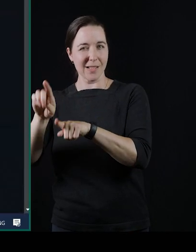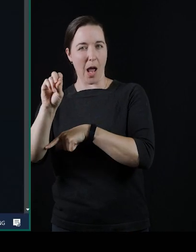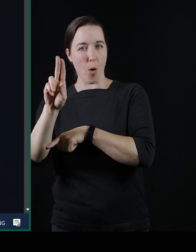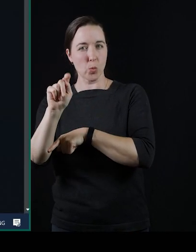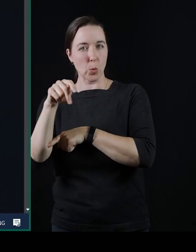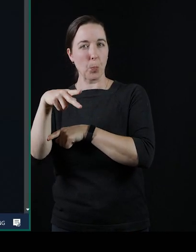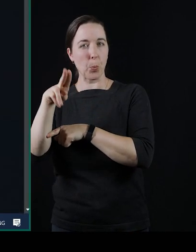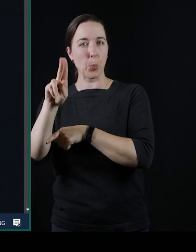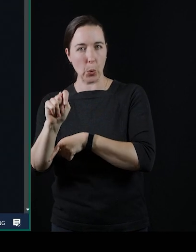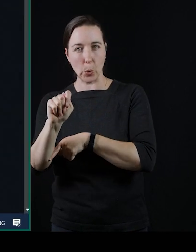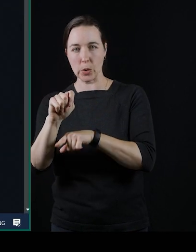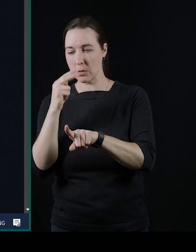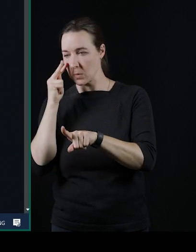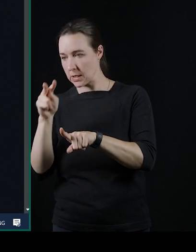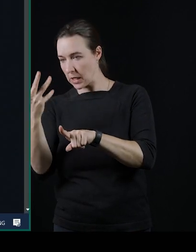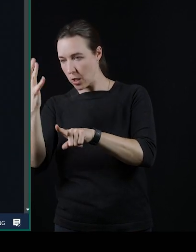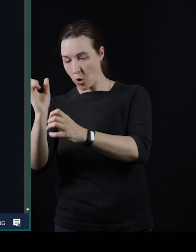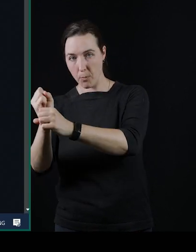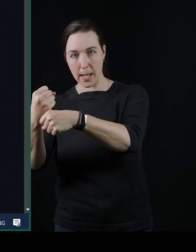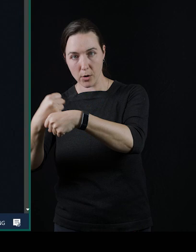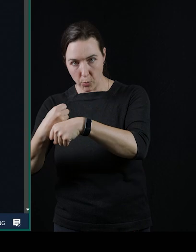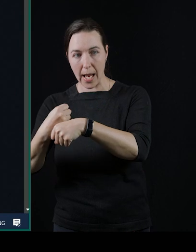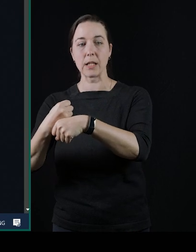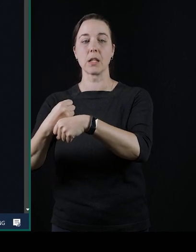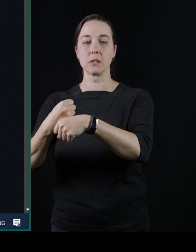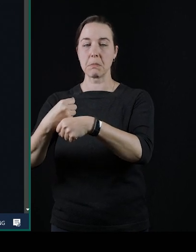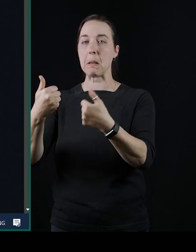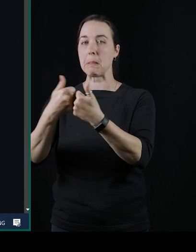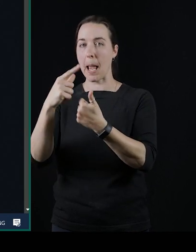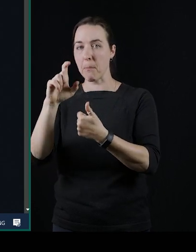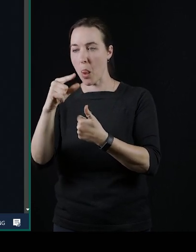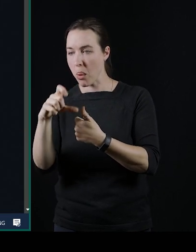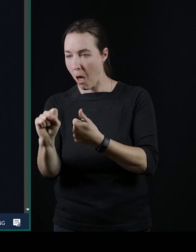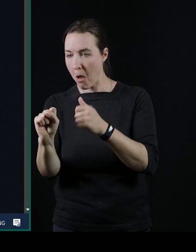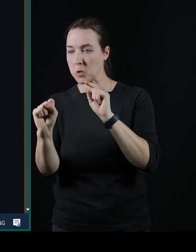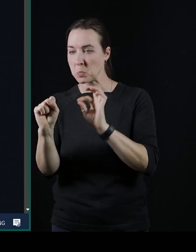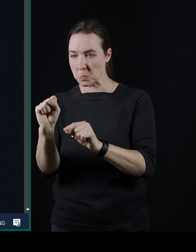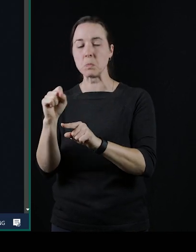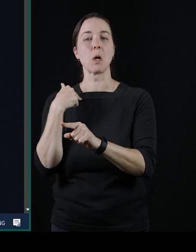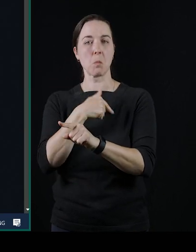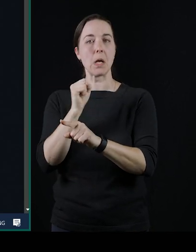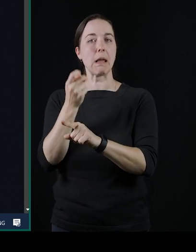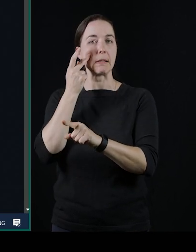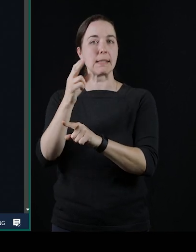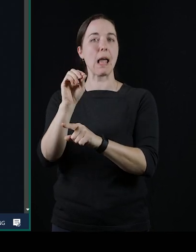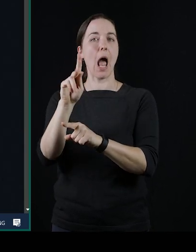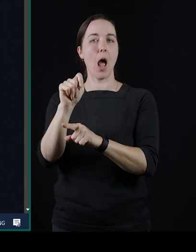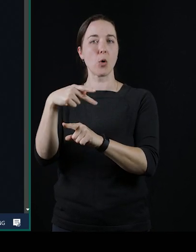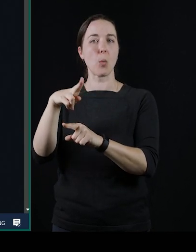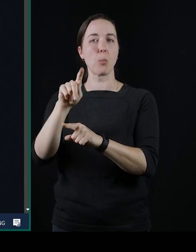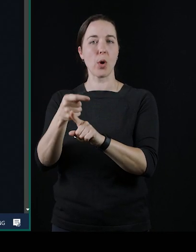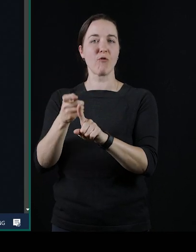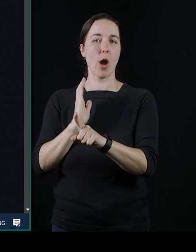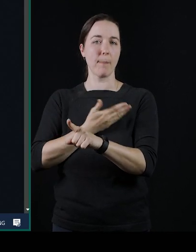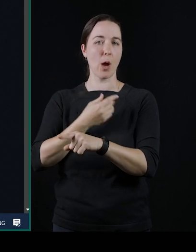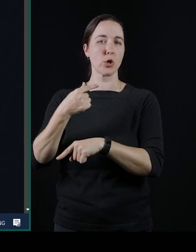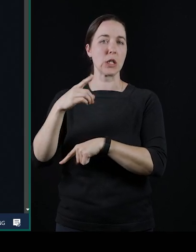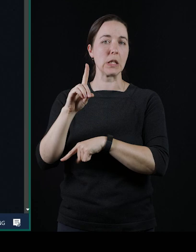We can see here that this has been created, game logs, and we can see outwards from out GSDK right?